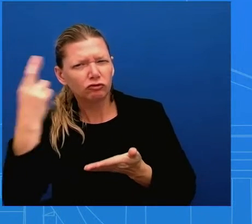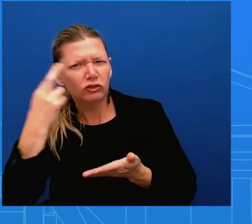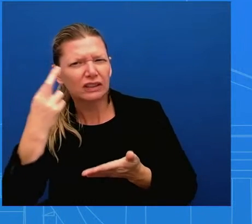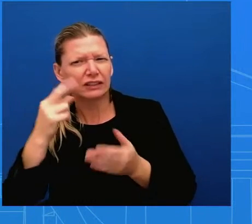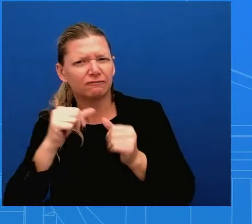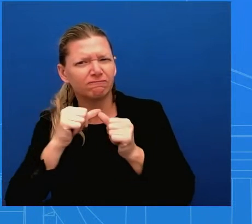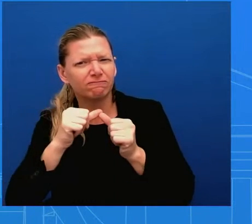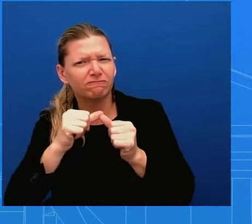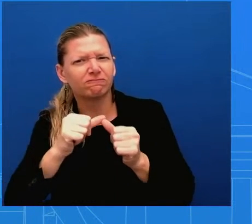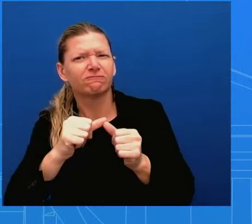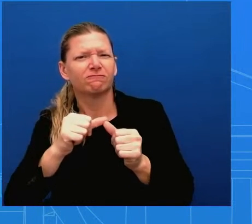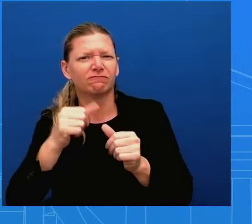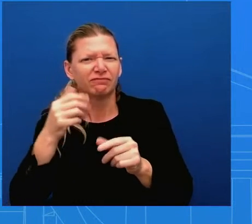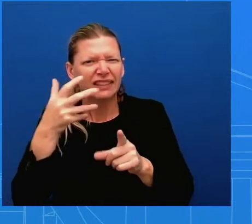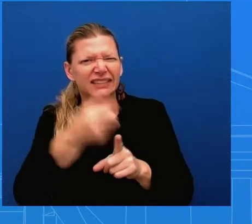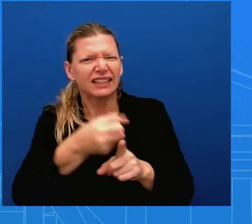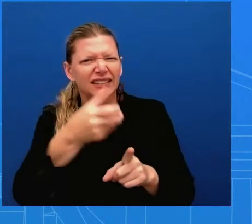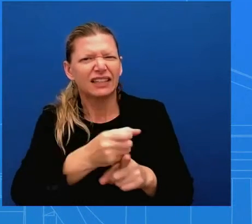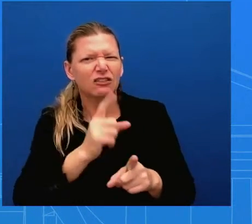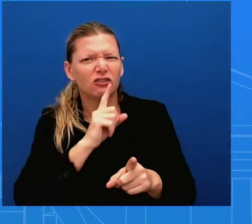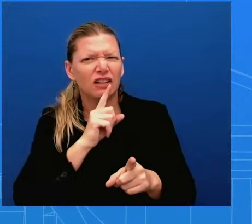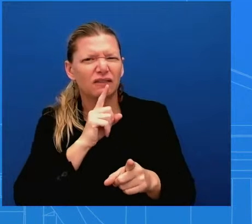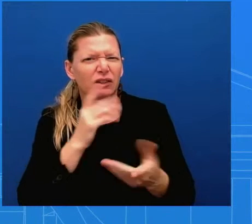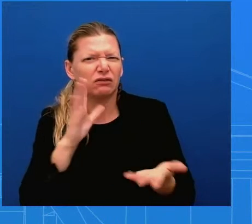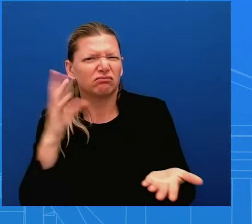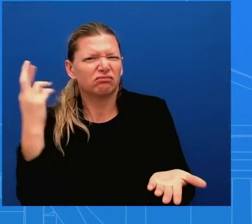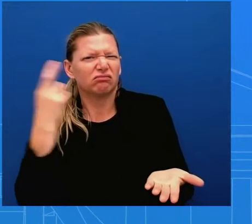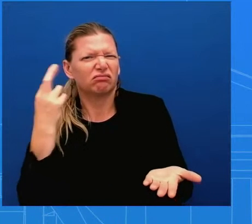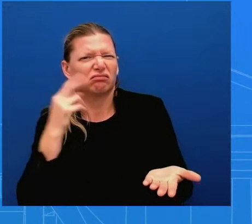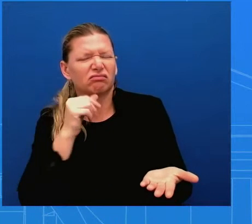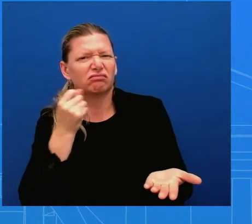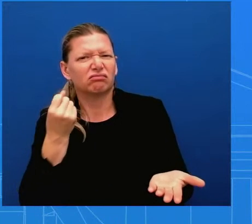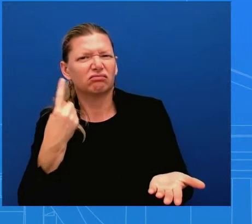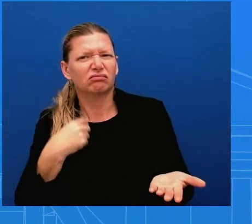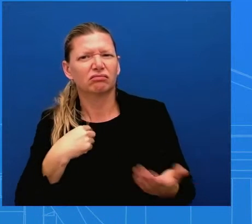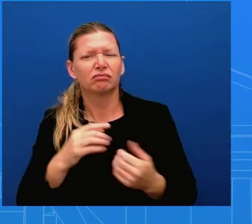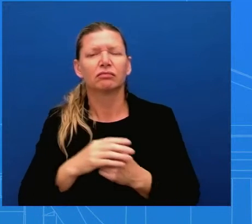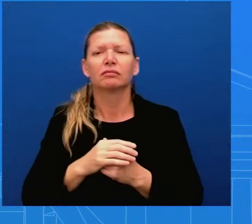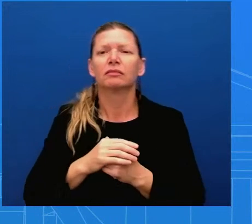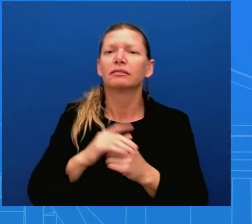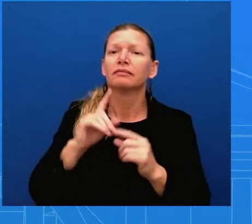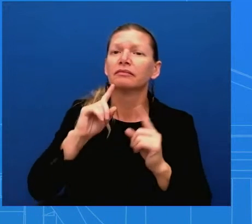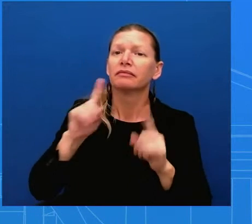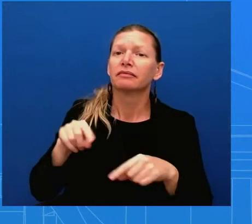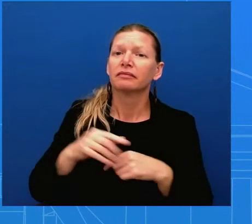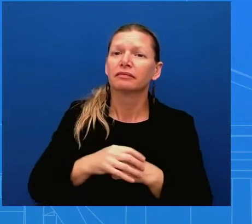the sustained conversation that we have had with them about how to seek an enduring defeat for Hamas